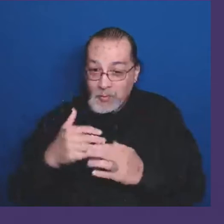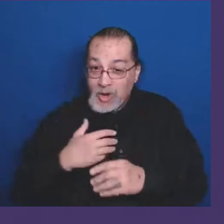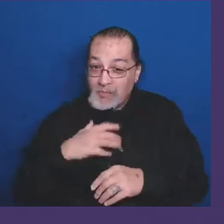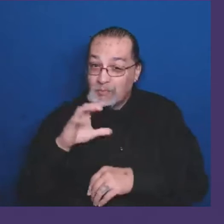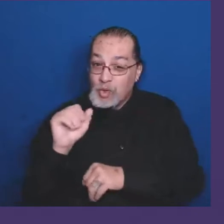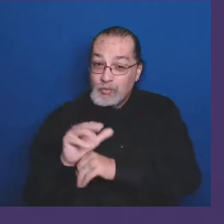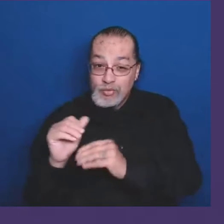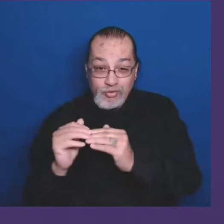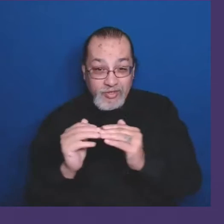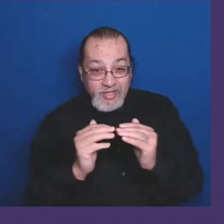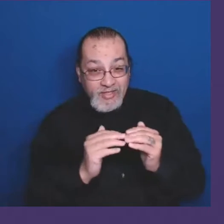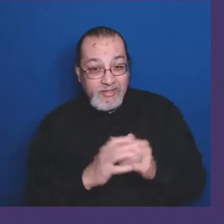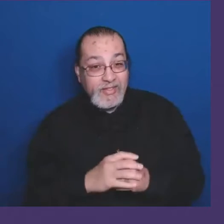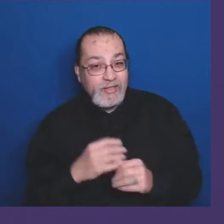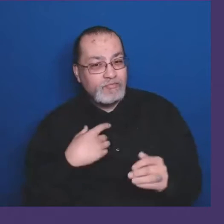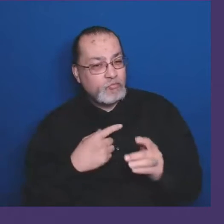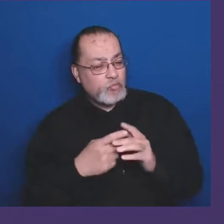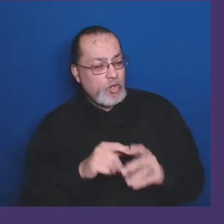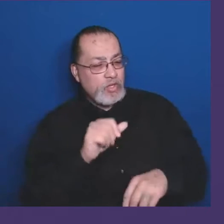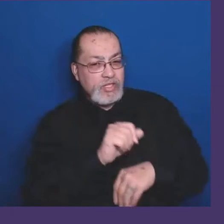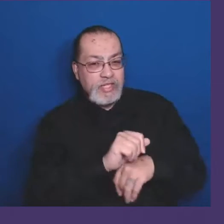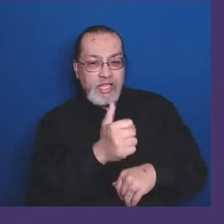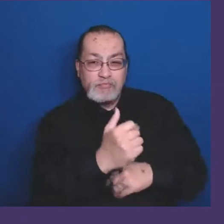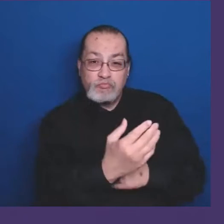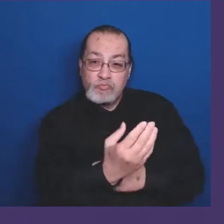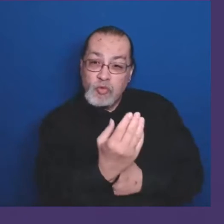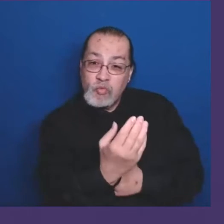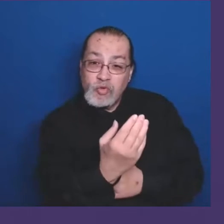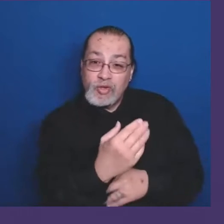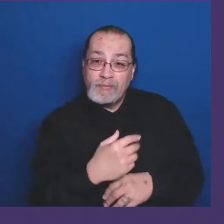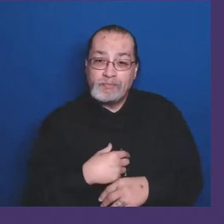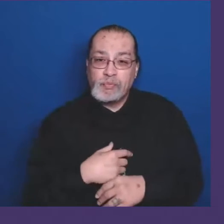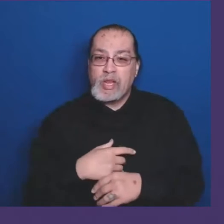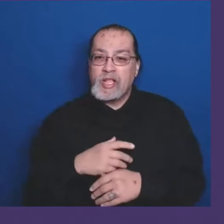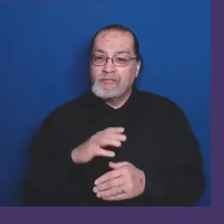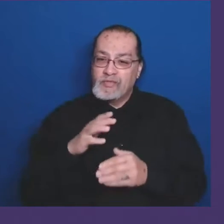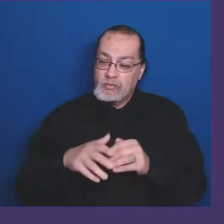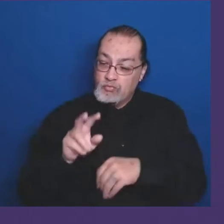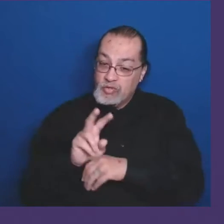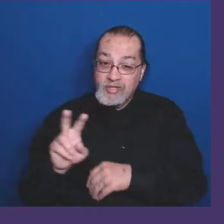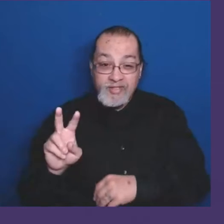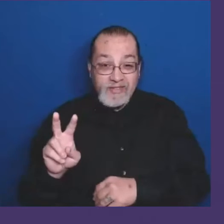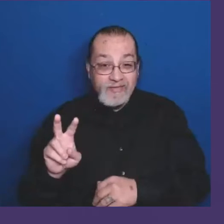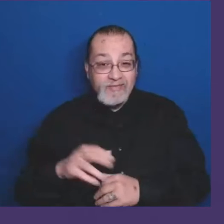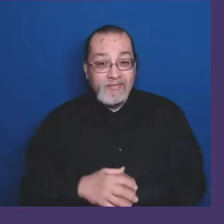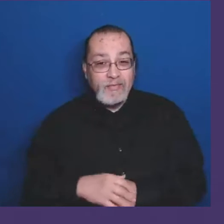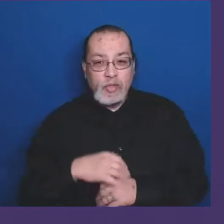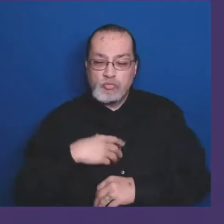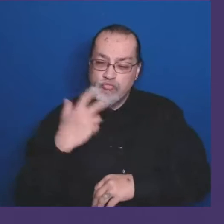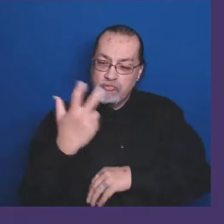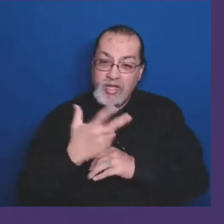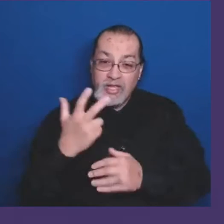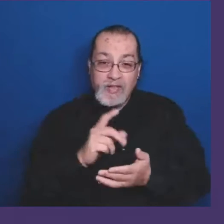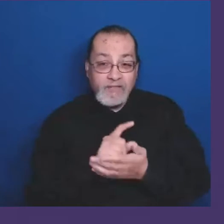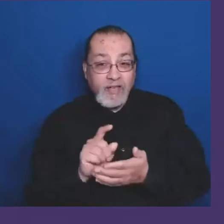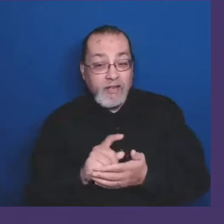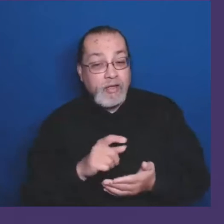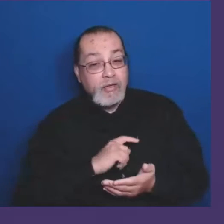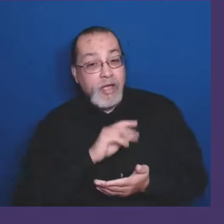so that's three days a week and four hours. I clean all the crates.